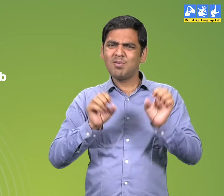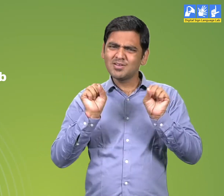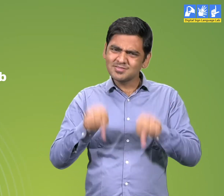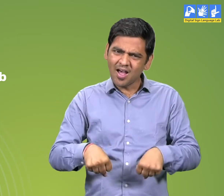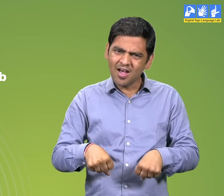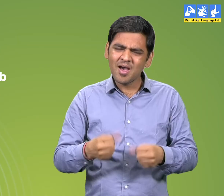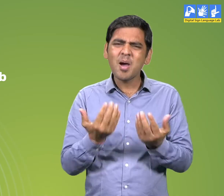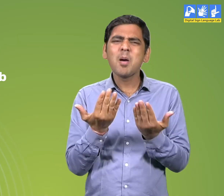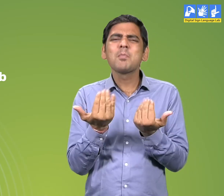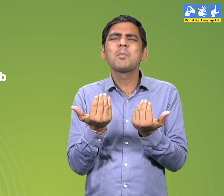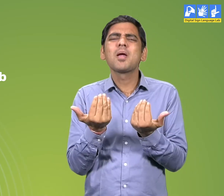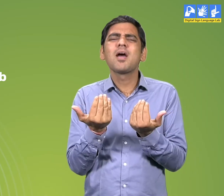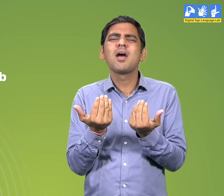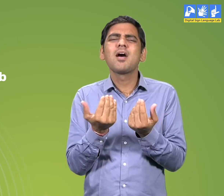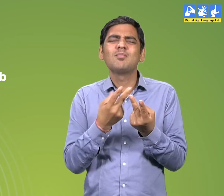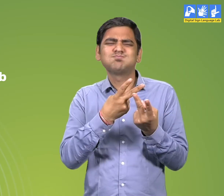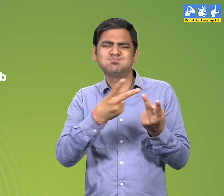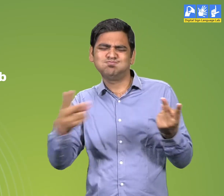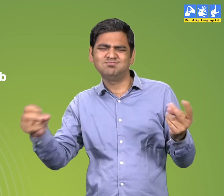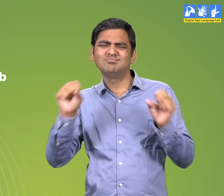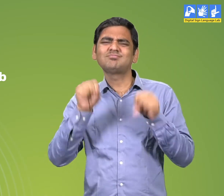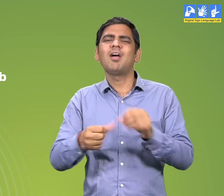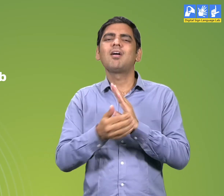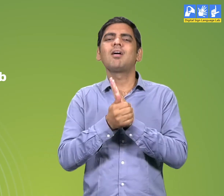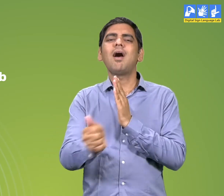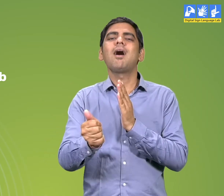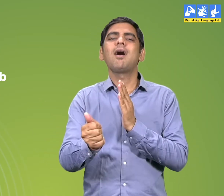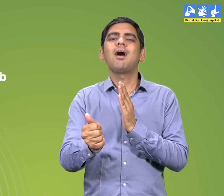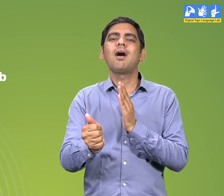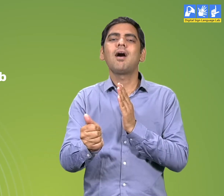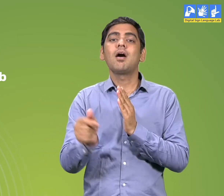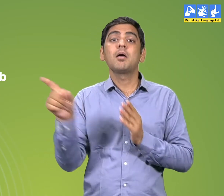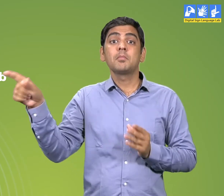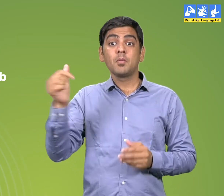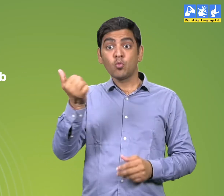Deaf are skilled enough to do any work in any field.